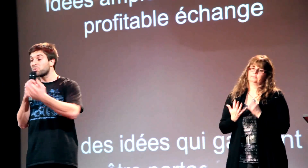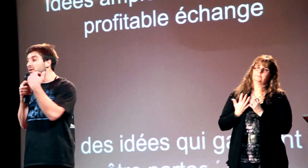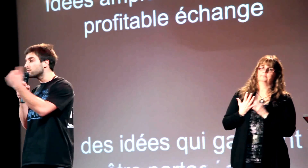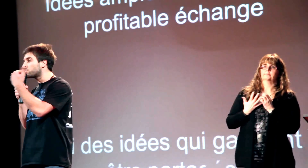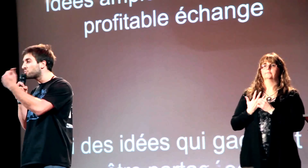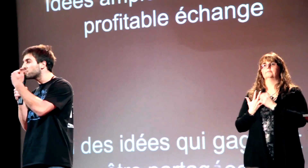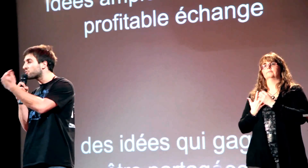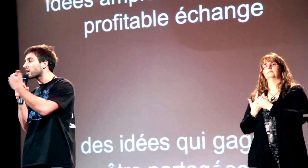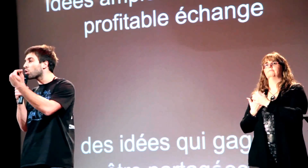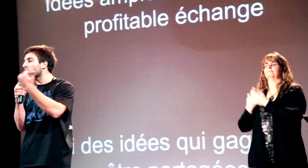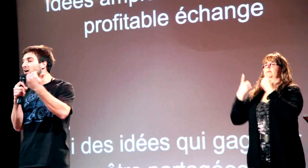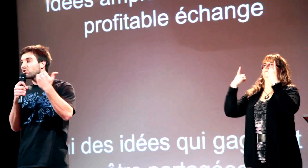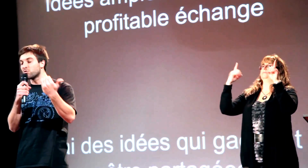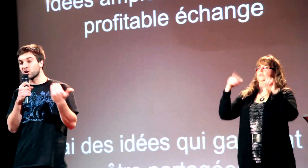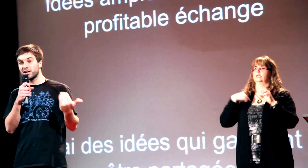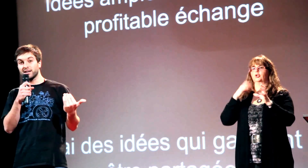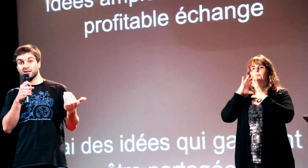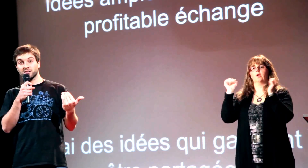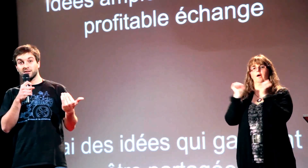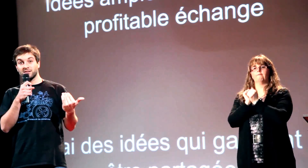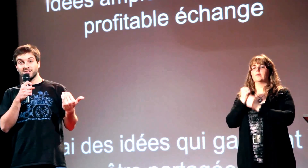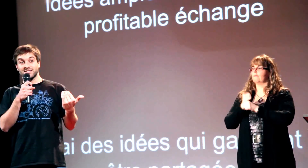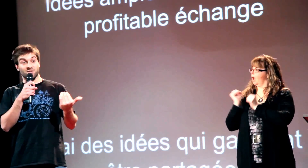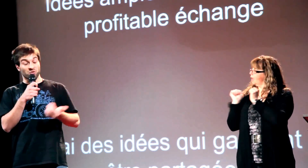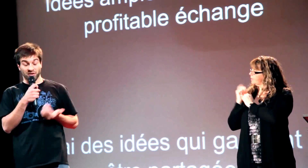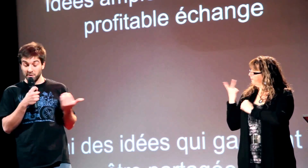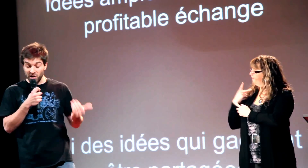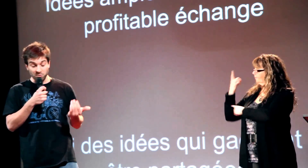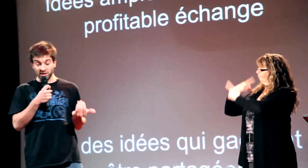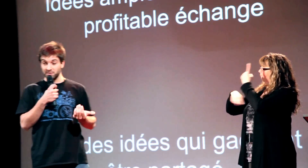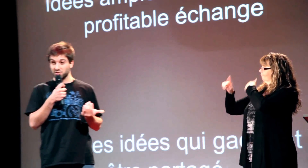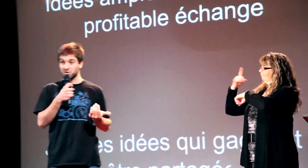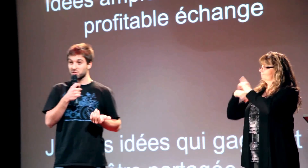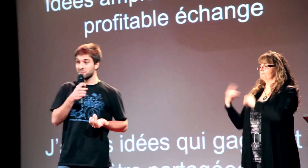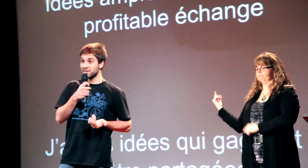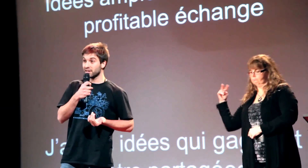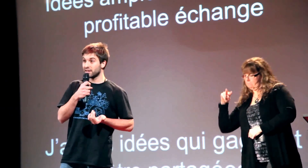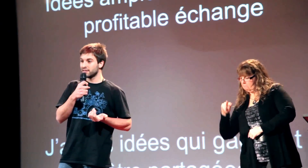...and make yourself understood. This truly could increase your autonomy.